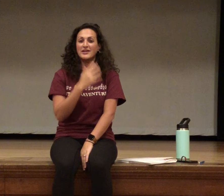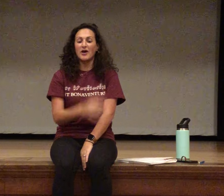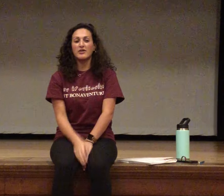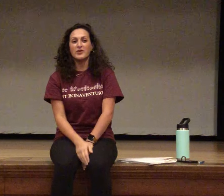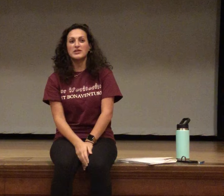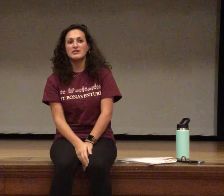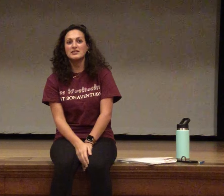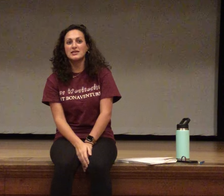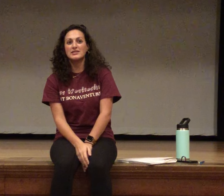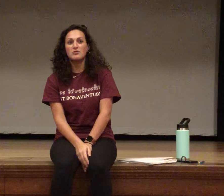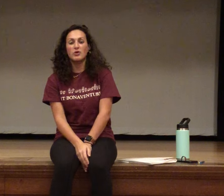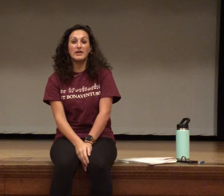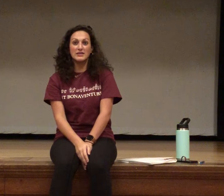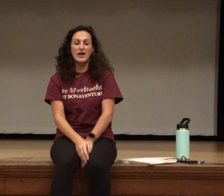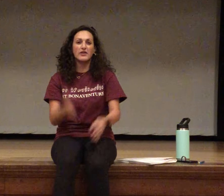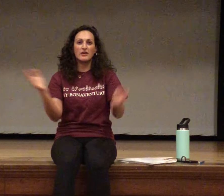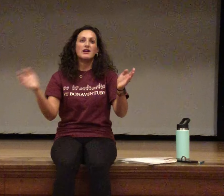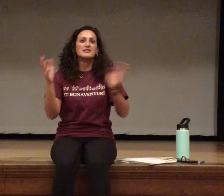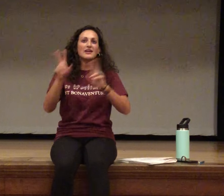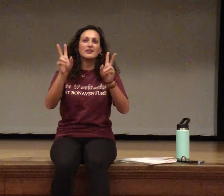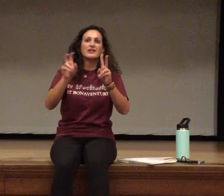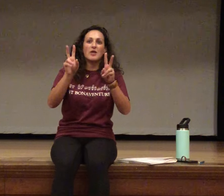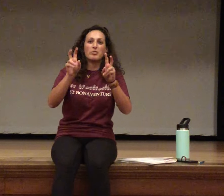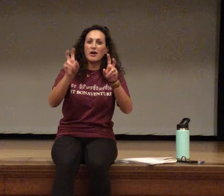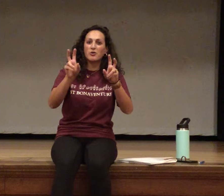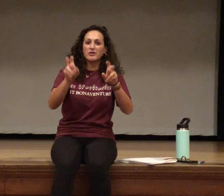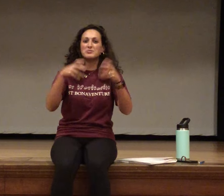now in those sentences what they say they it's technically not backwards